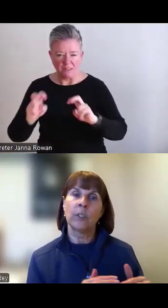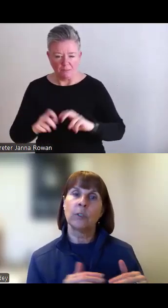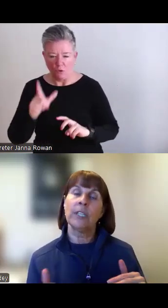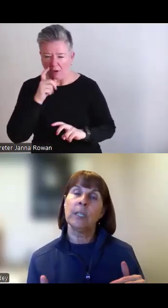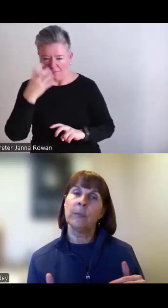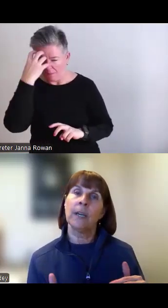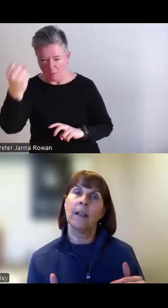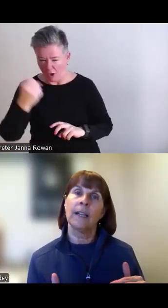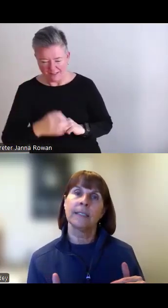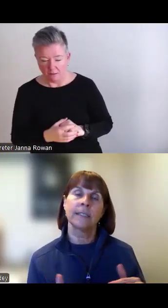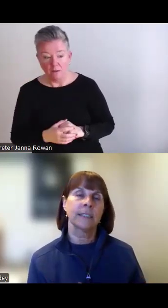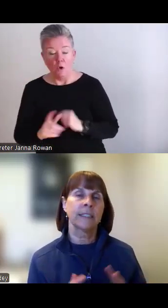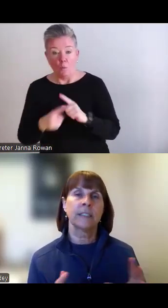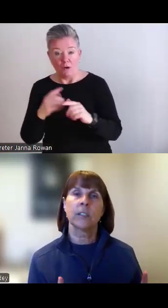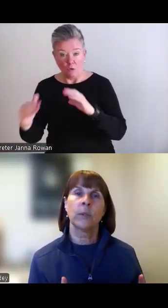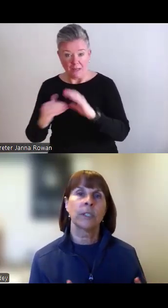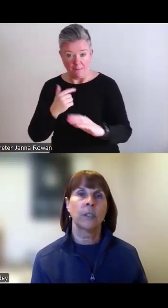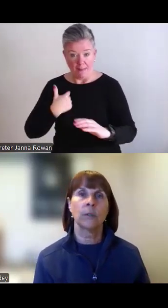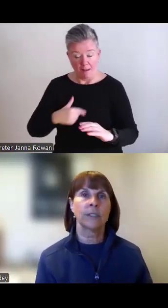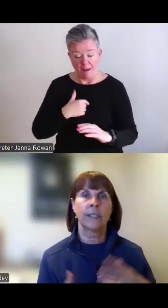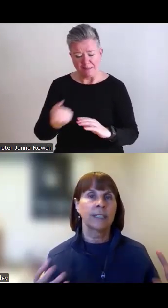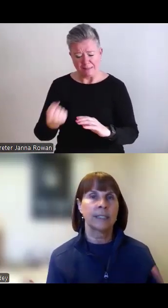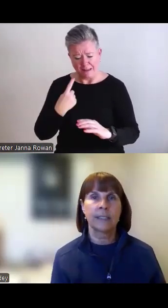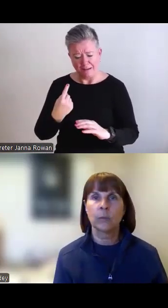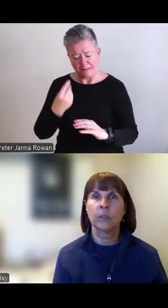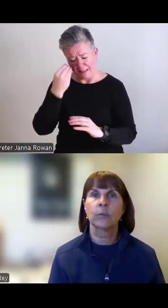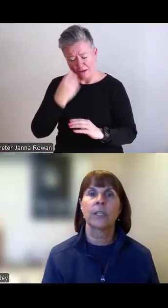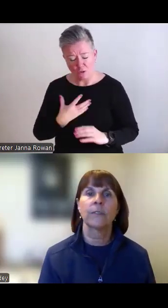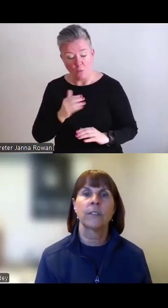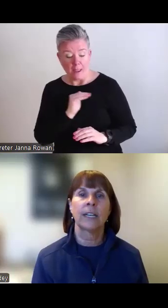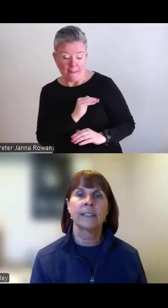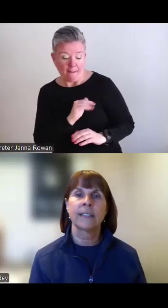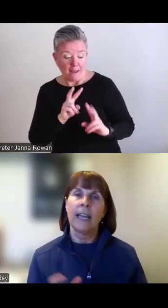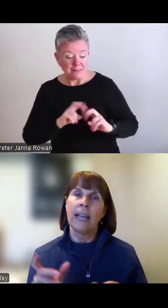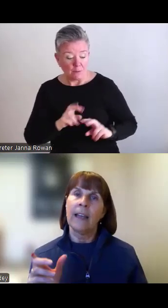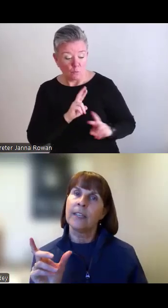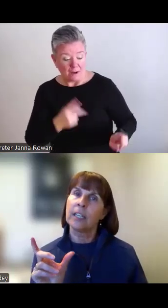And when you email us, just send us a quick note saying an assessment's ready for us. And